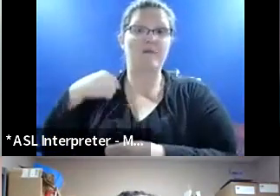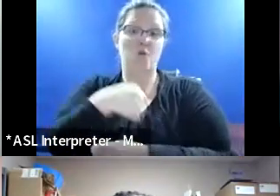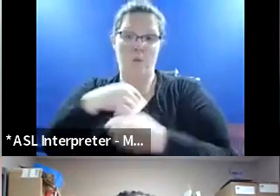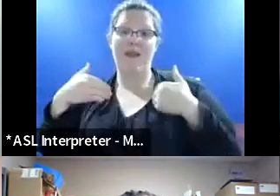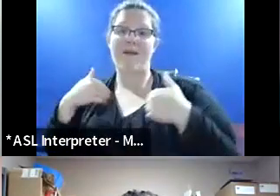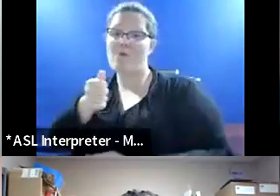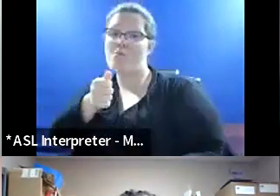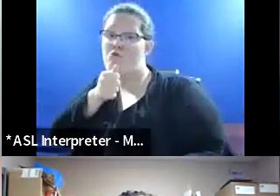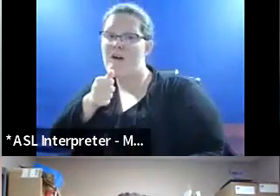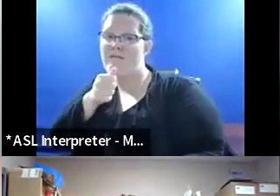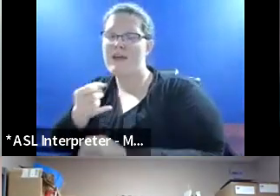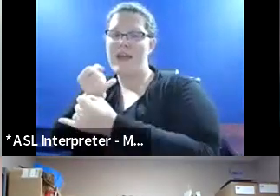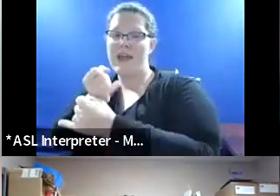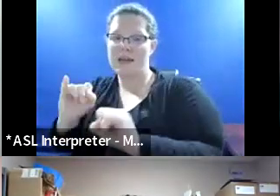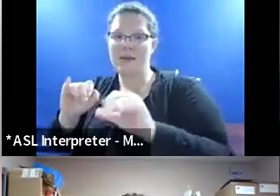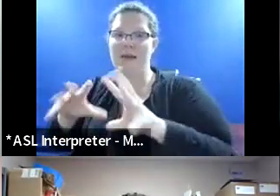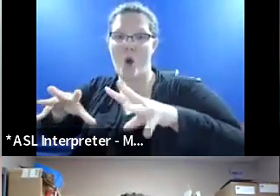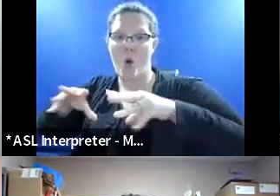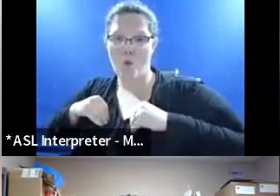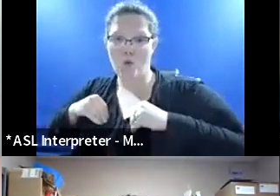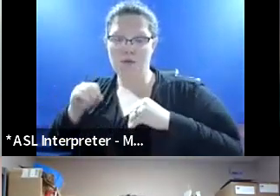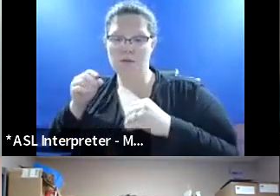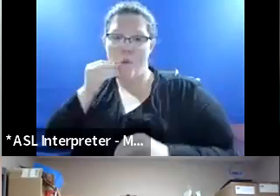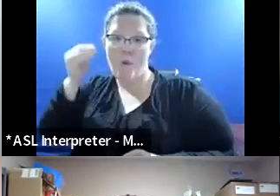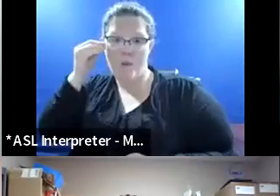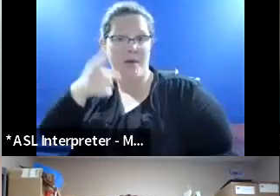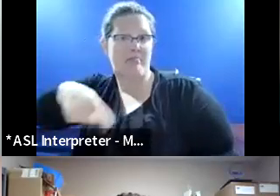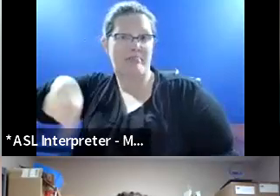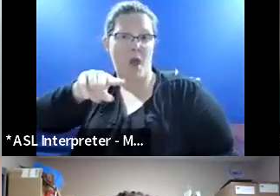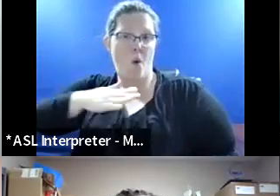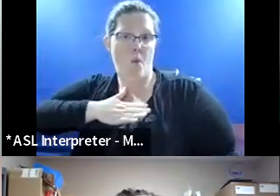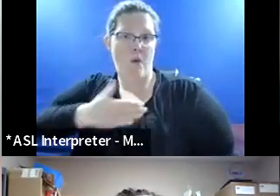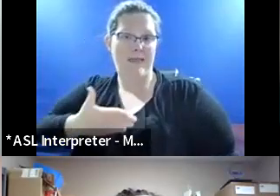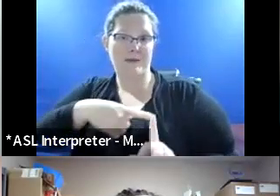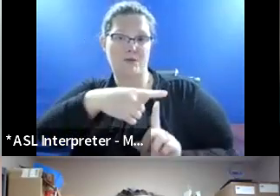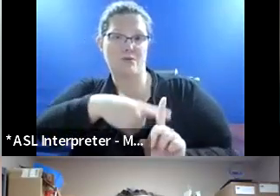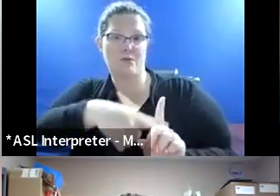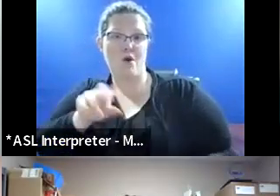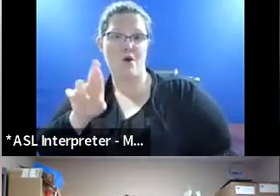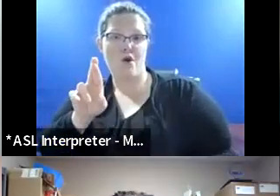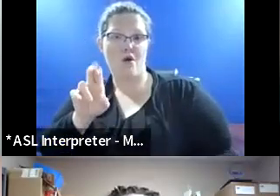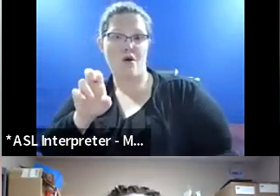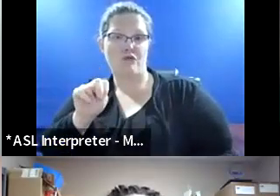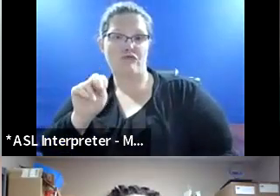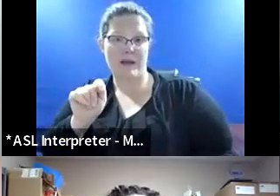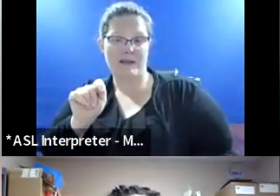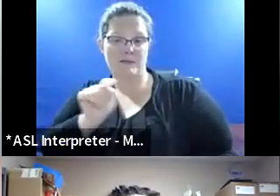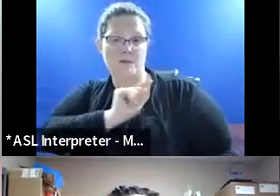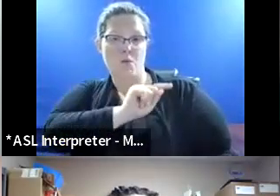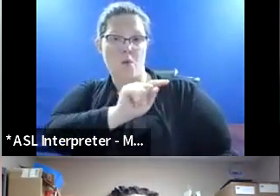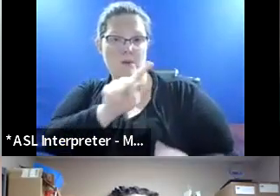WELL, OBVIOUSLY, HOUSING IS GOING TO BE A BARRIER WHETHER IT'S PRE OR POST FOR ANY INDIVIDUALS S THAT HAS A DISABILITY OR IS JUSTICE INVOLVED.